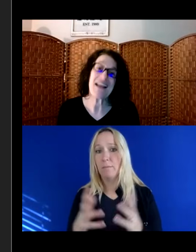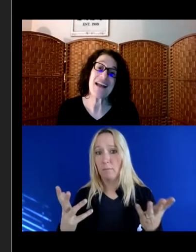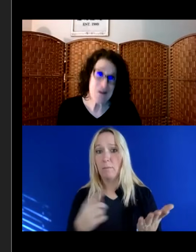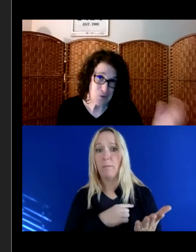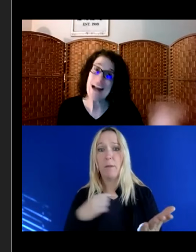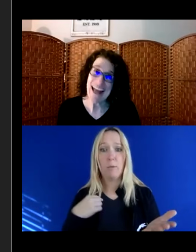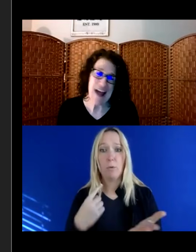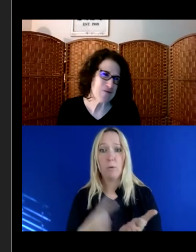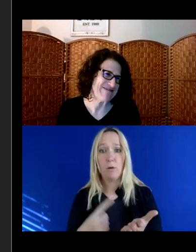Right now.